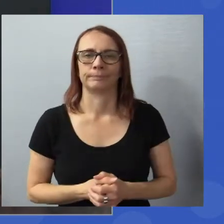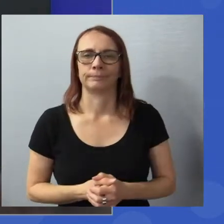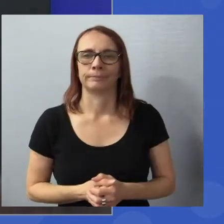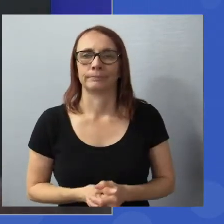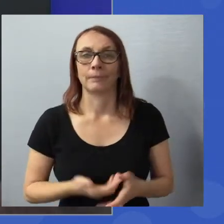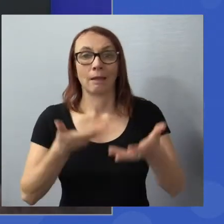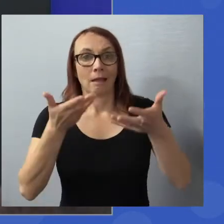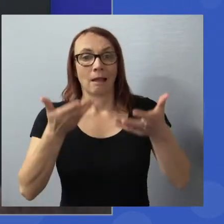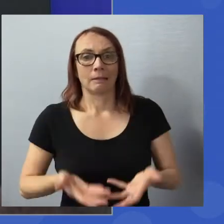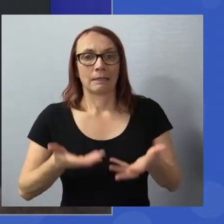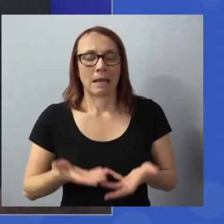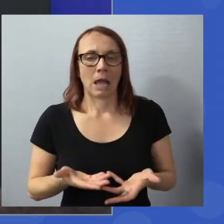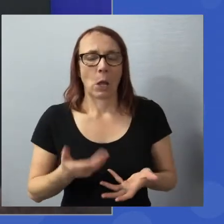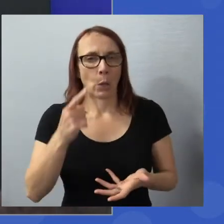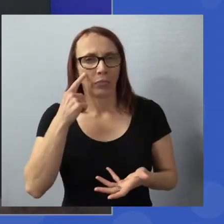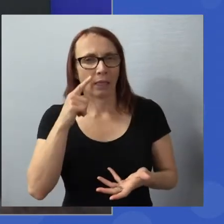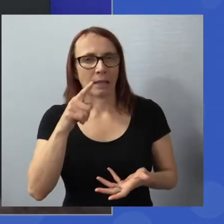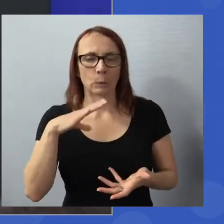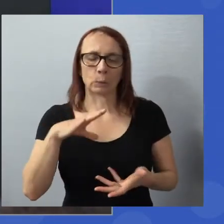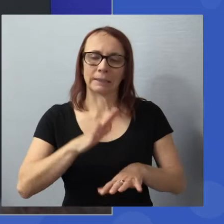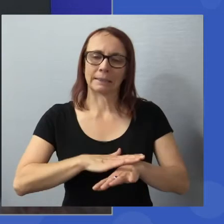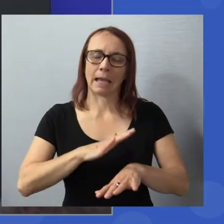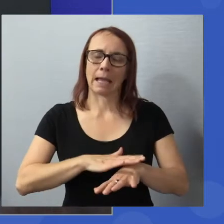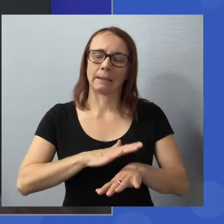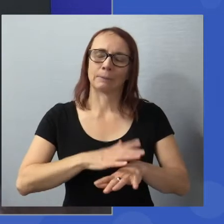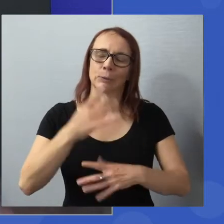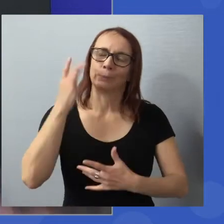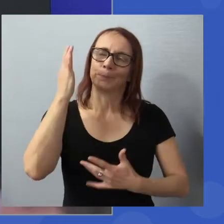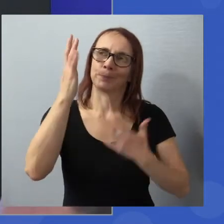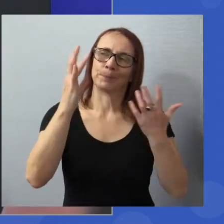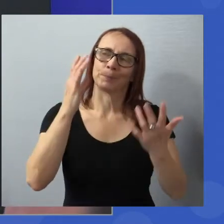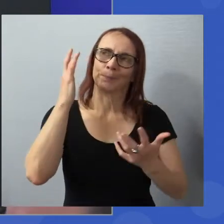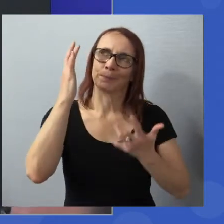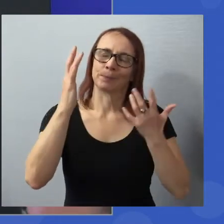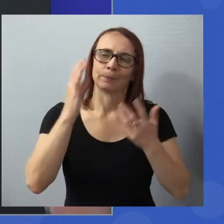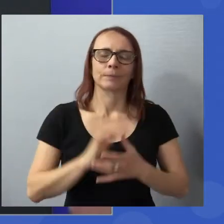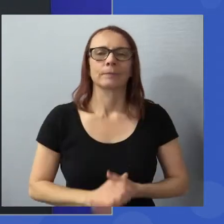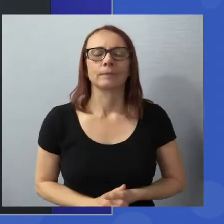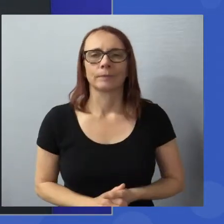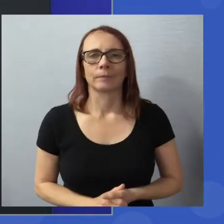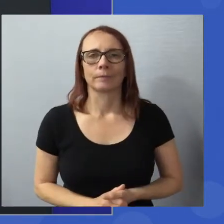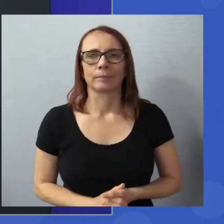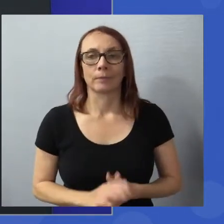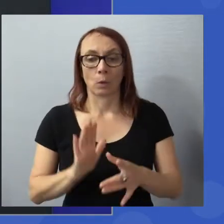think we probably need to absorb that a little bit and reflect on some of the things that we've heard so what we're gonna do until the break can the break